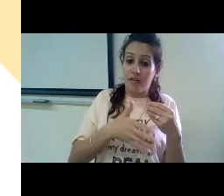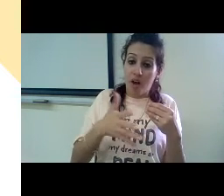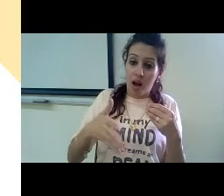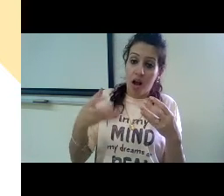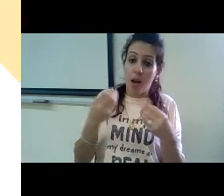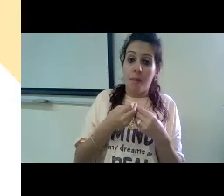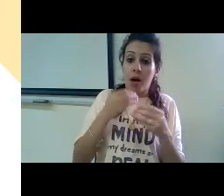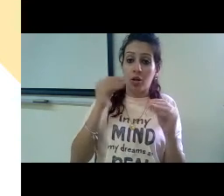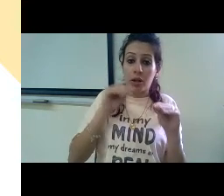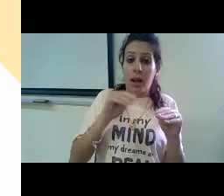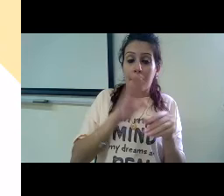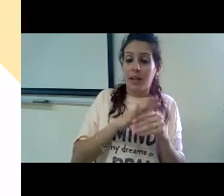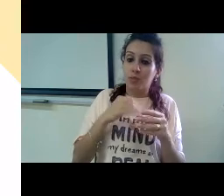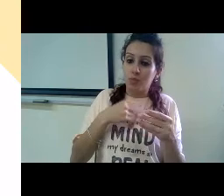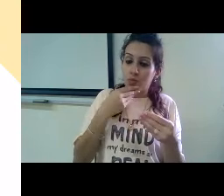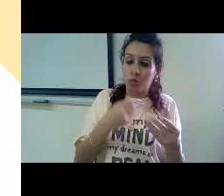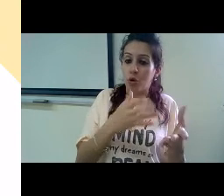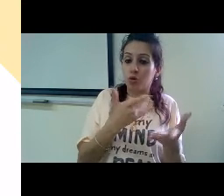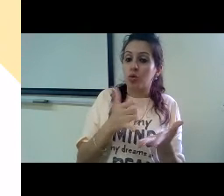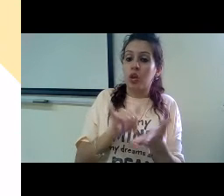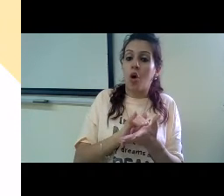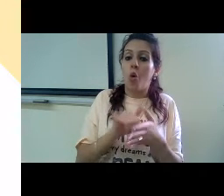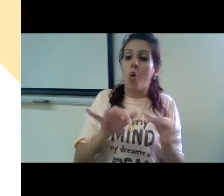Another important role of a teacher is